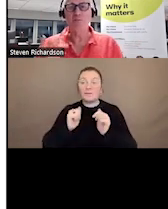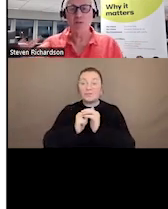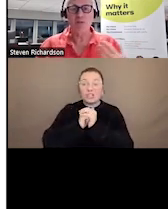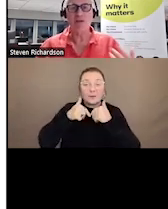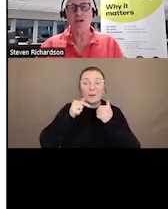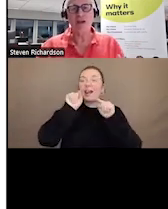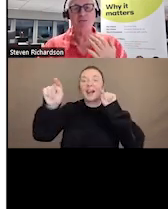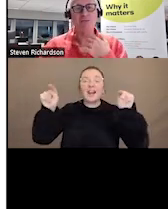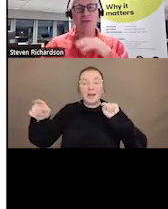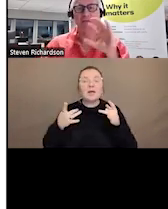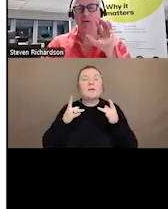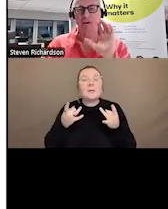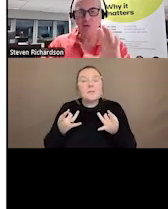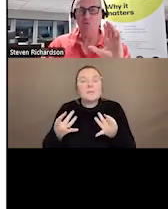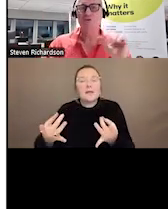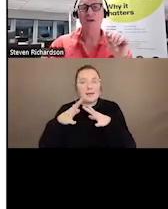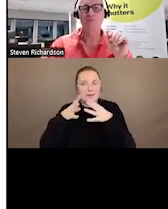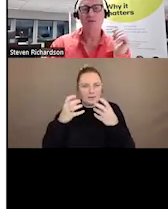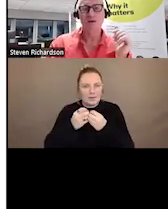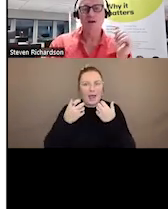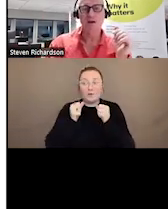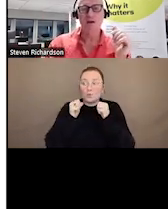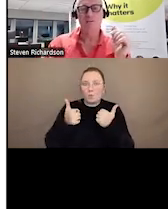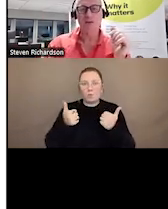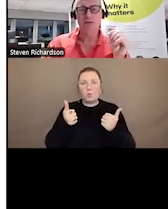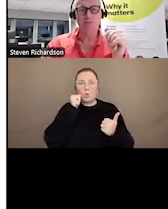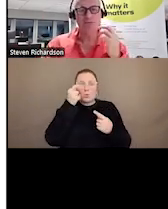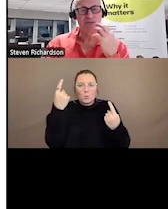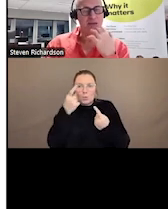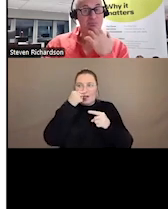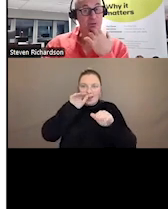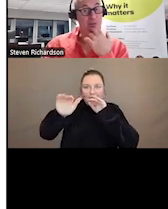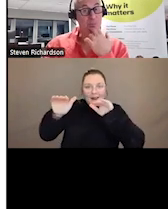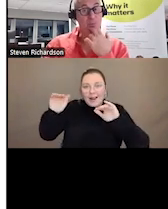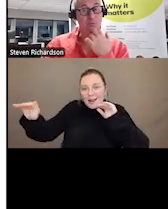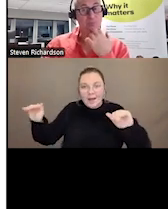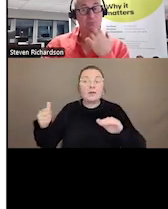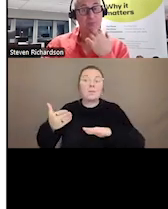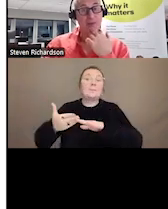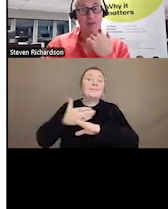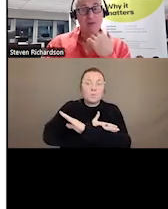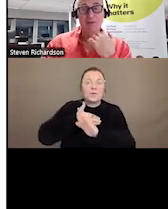preparing and having that in good shape in the lead up to the day is really important.